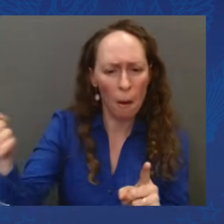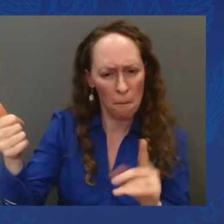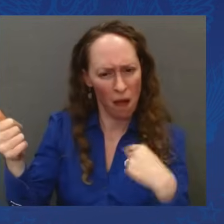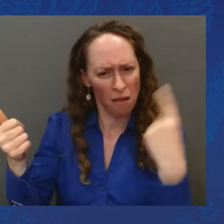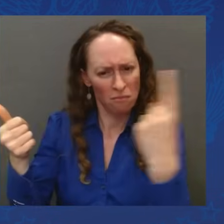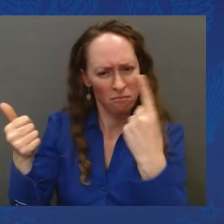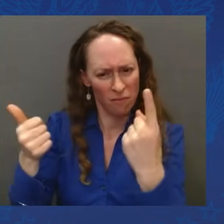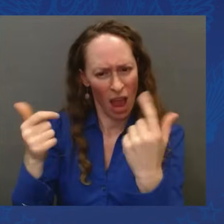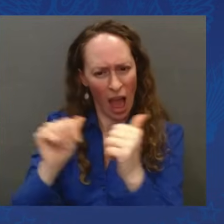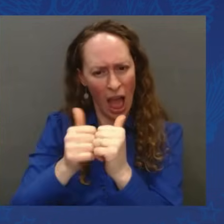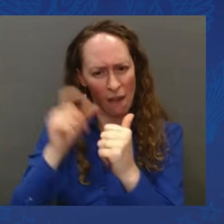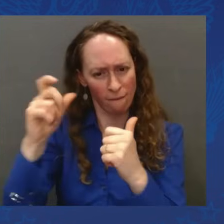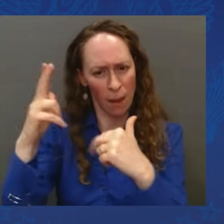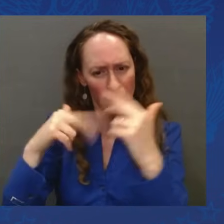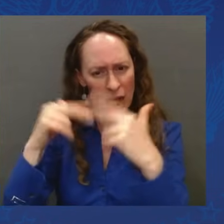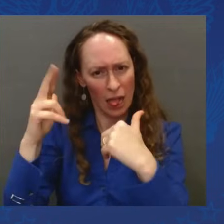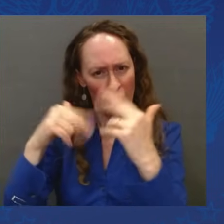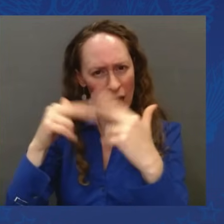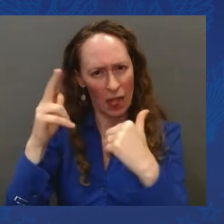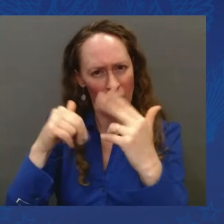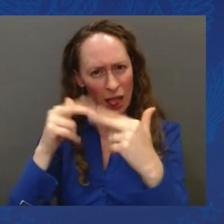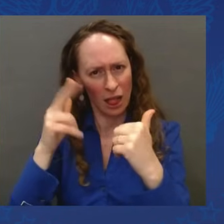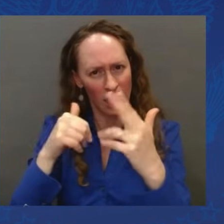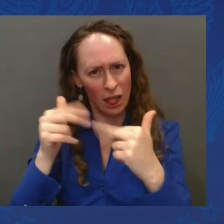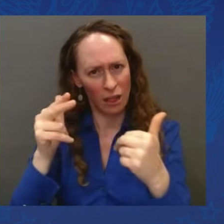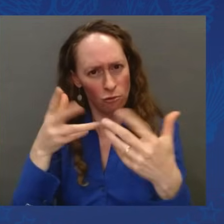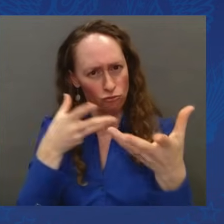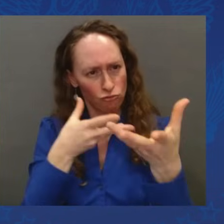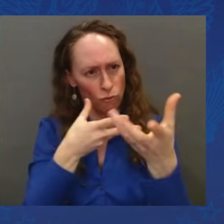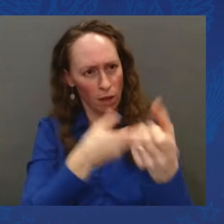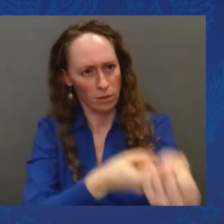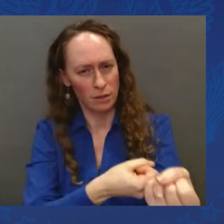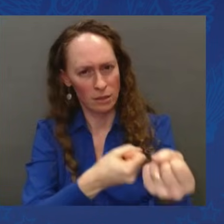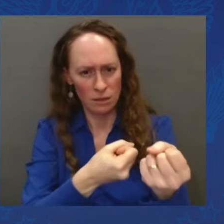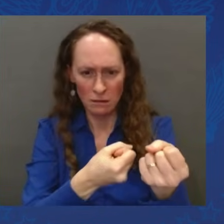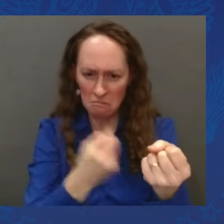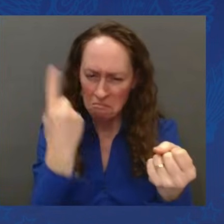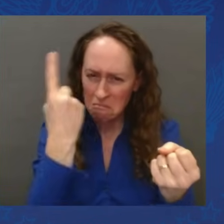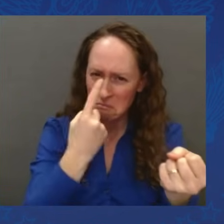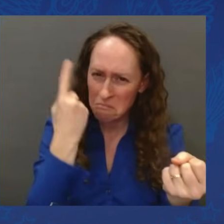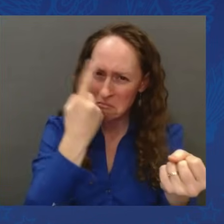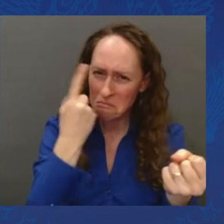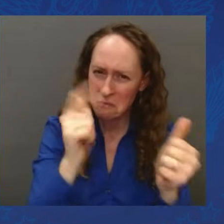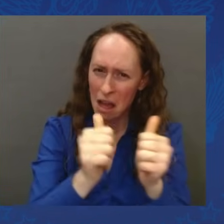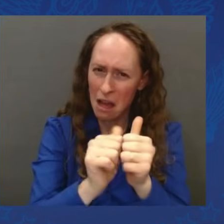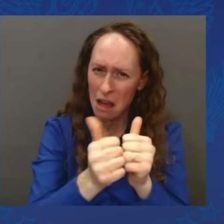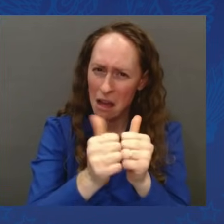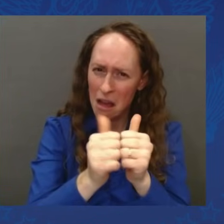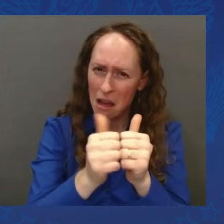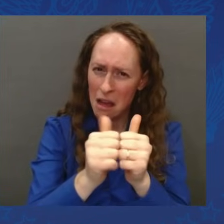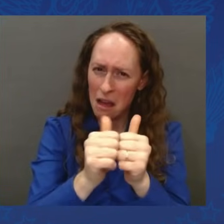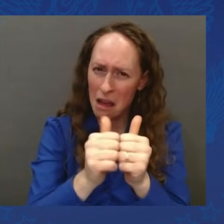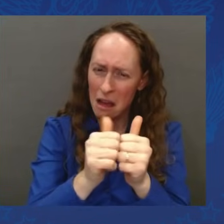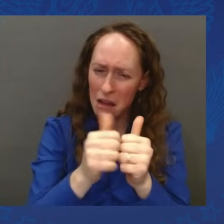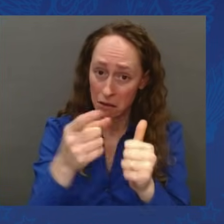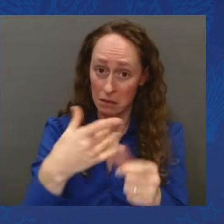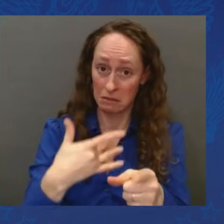all that you've been through in the past year, would you say, Mr. President, that you trust President Xi? And secondly, if I could, on Taiwan.